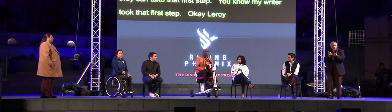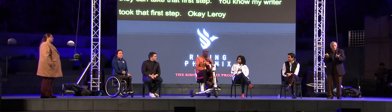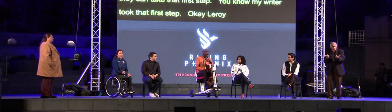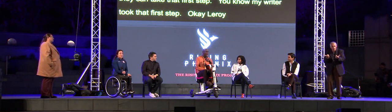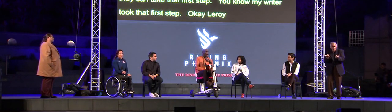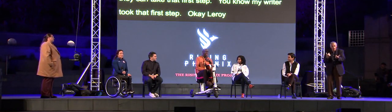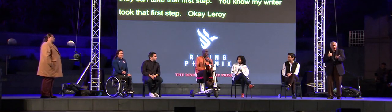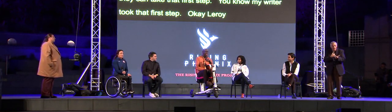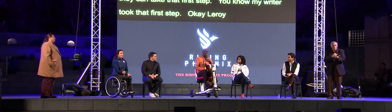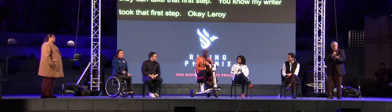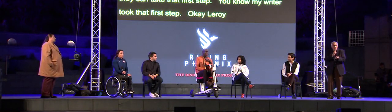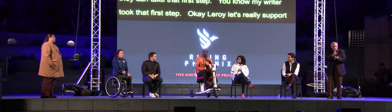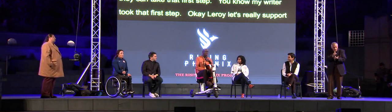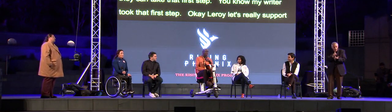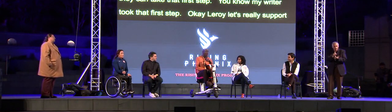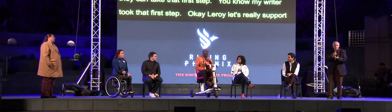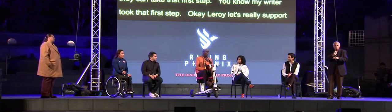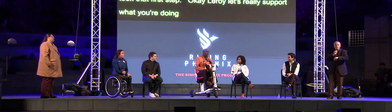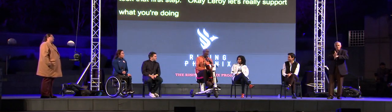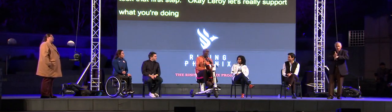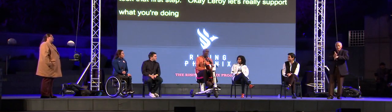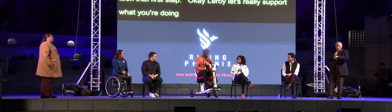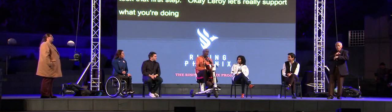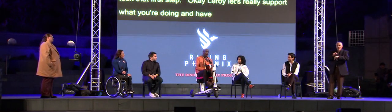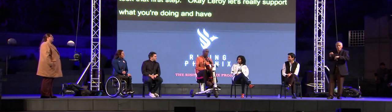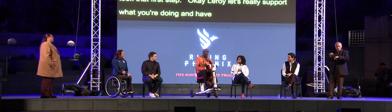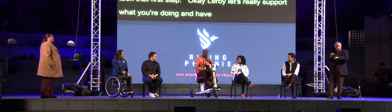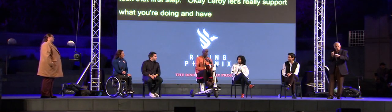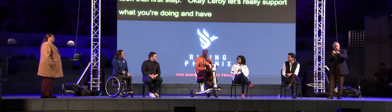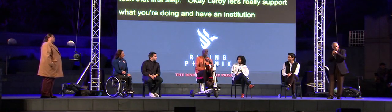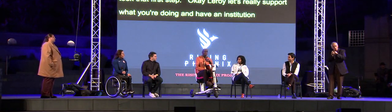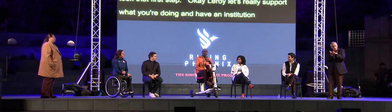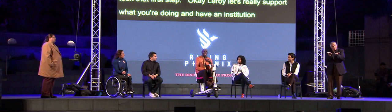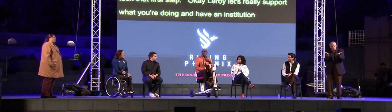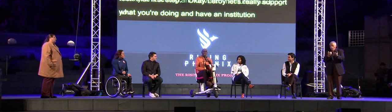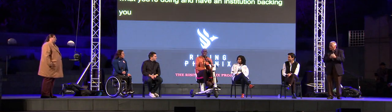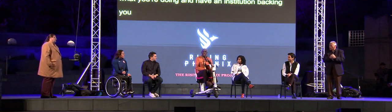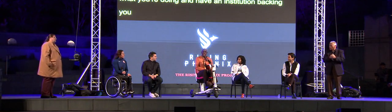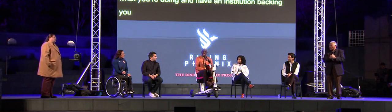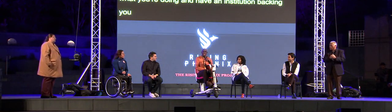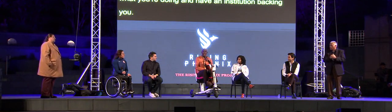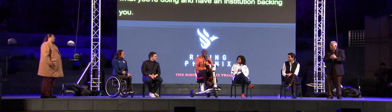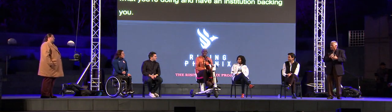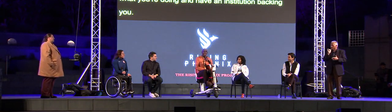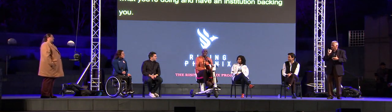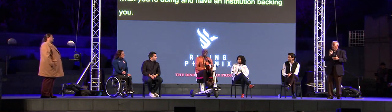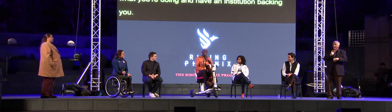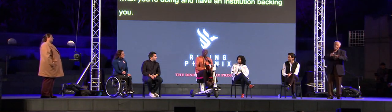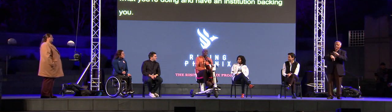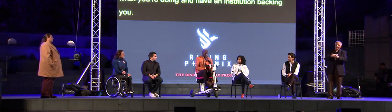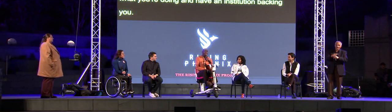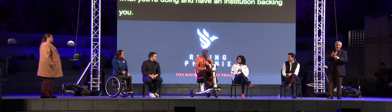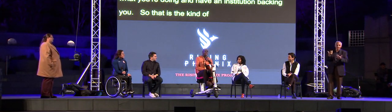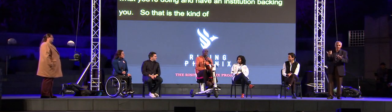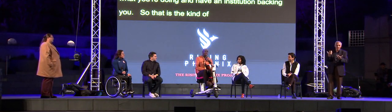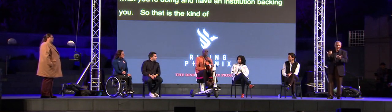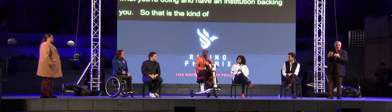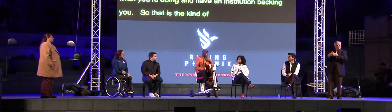and really have an institution backing you. So that's the kind of leadership that we